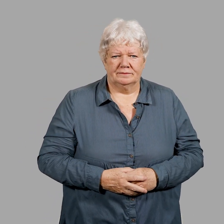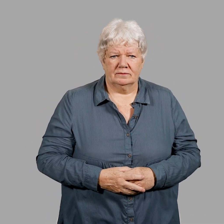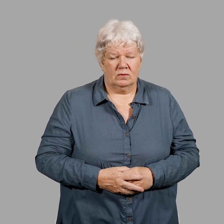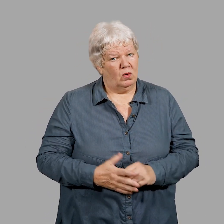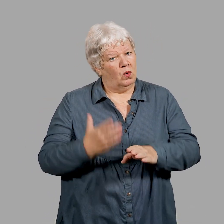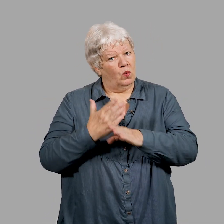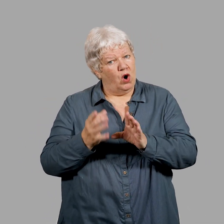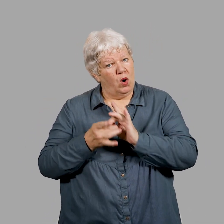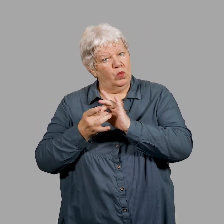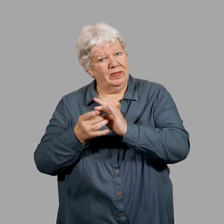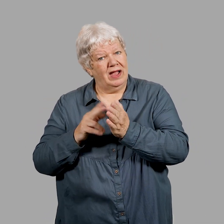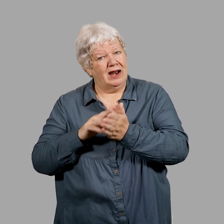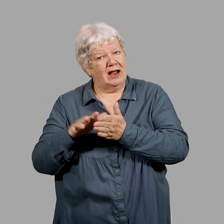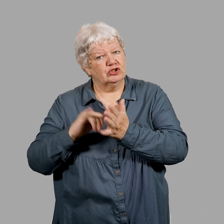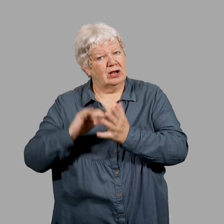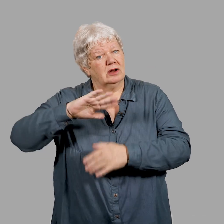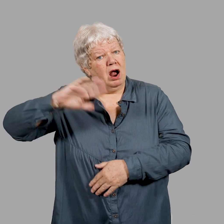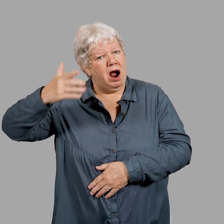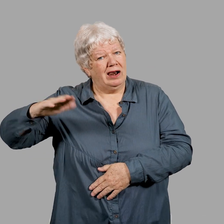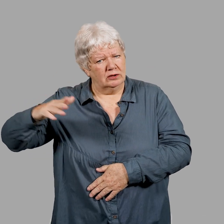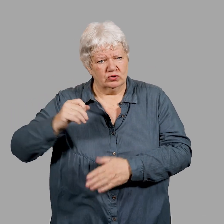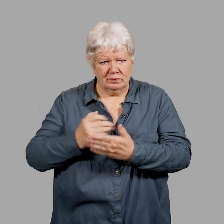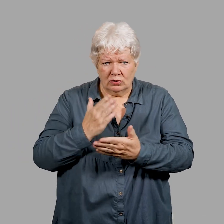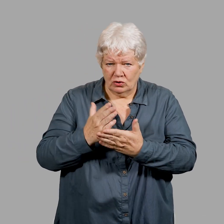Working with NHS Highland to facilitate